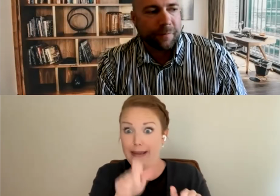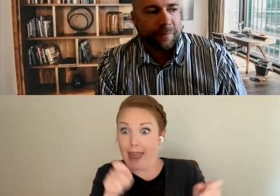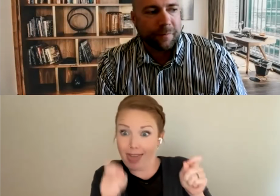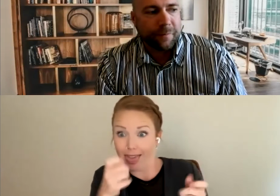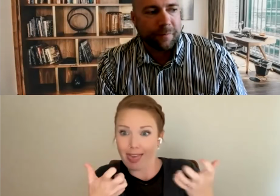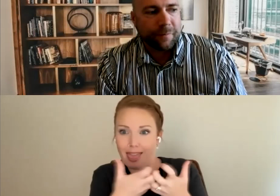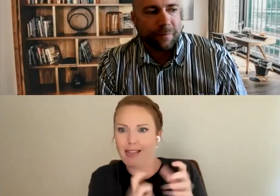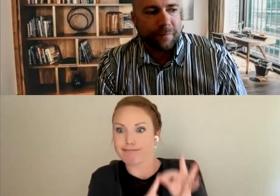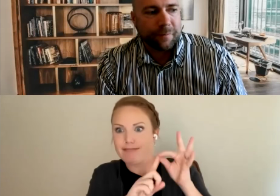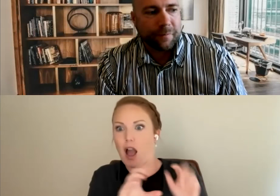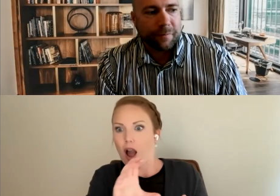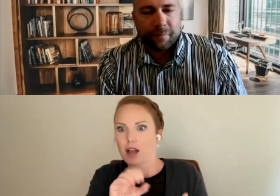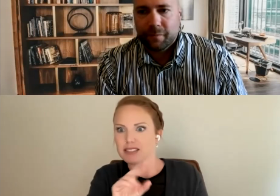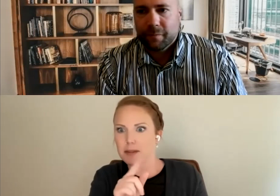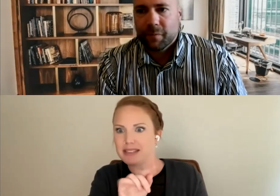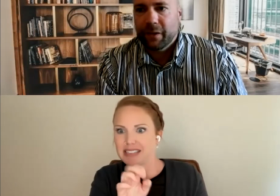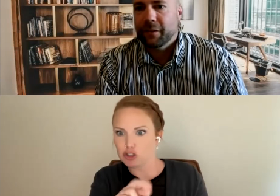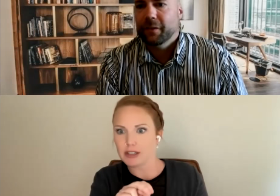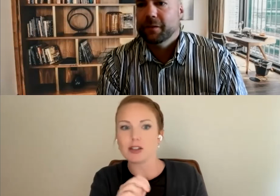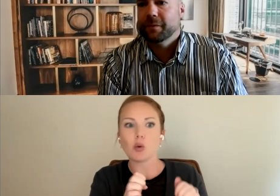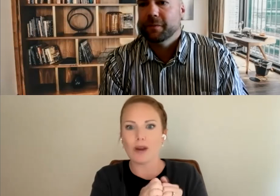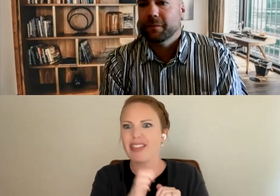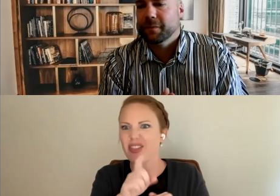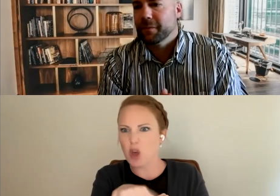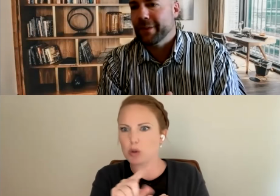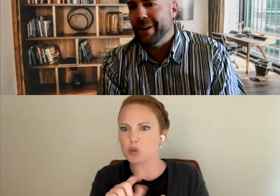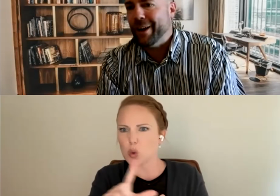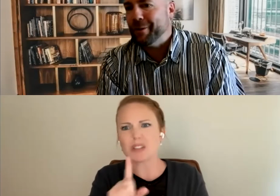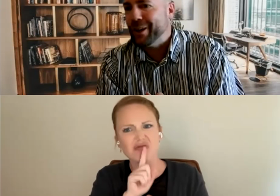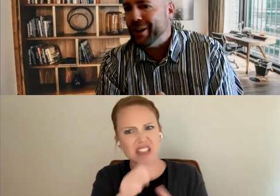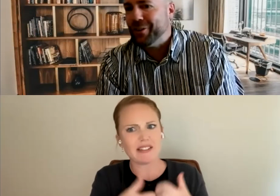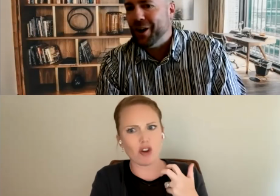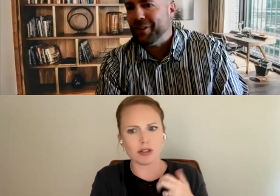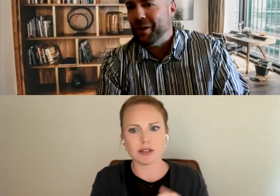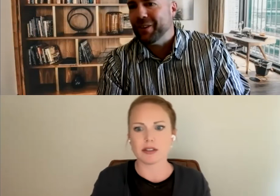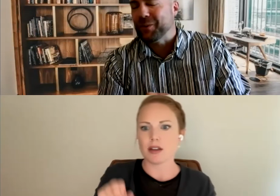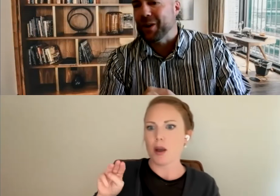it's often quite difficult. So yeah that continues to be a challenge. [Mark]: I am going to cut